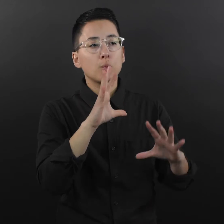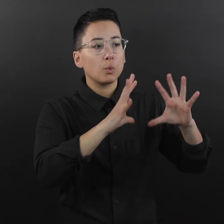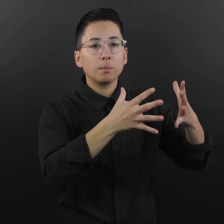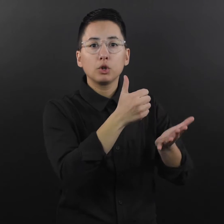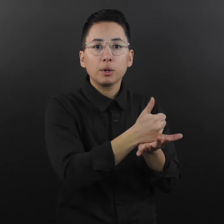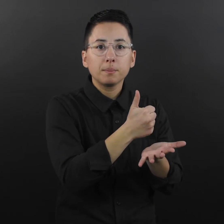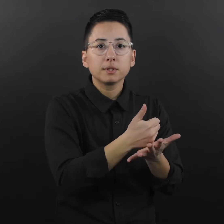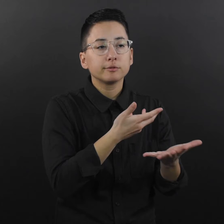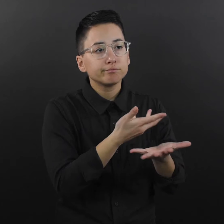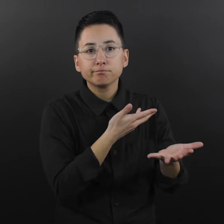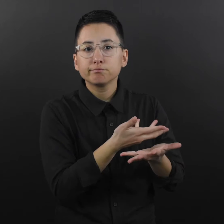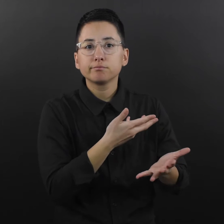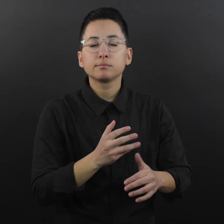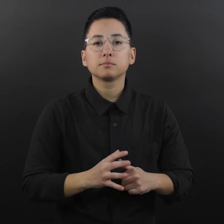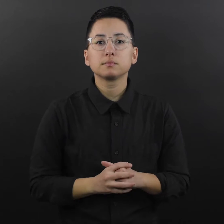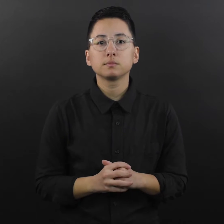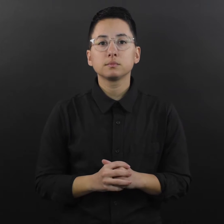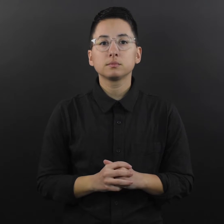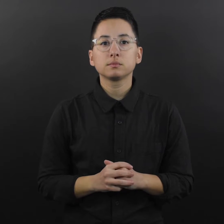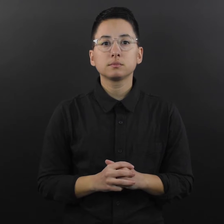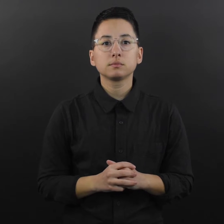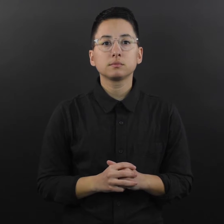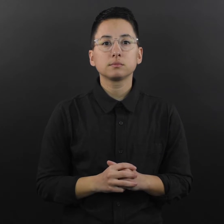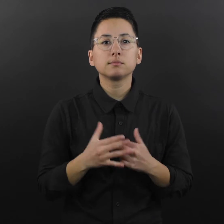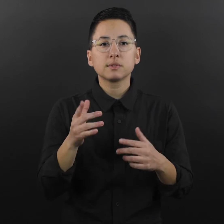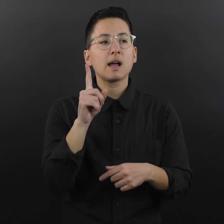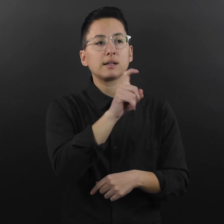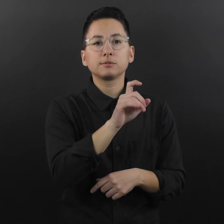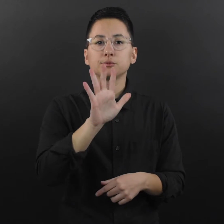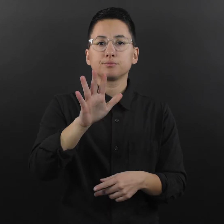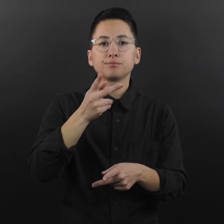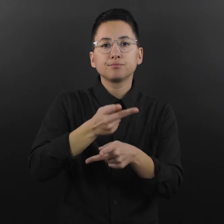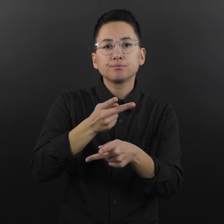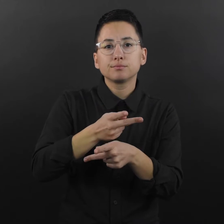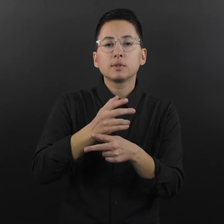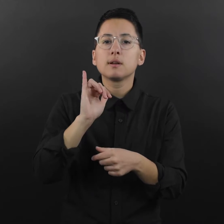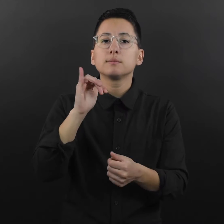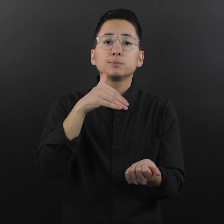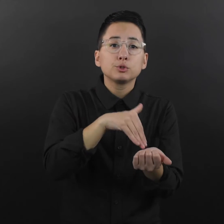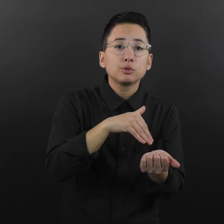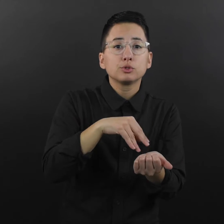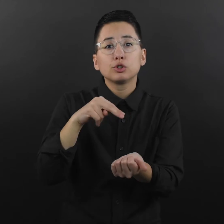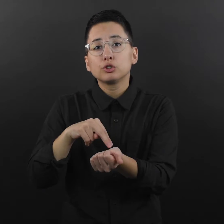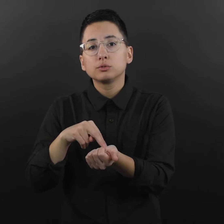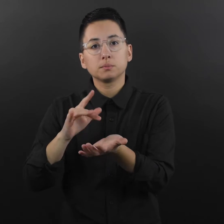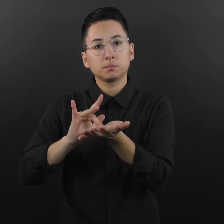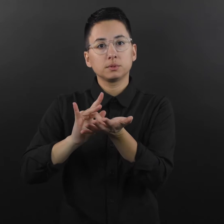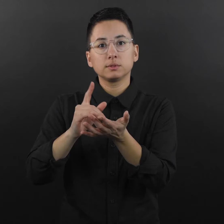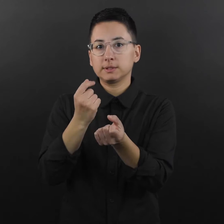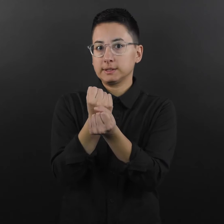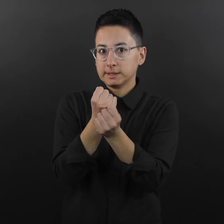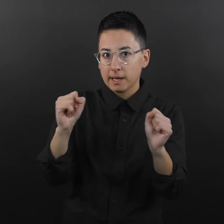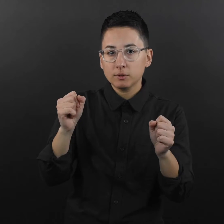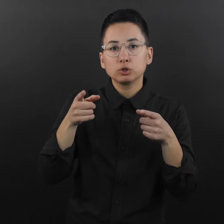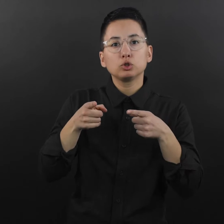• Ask your care provider about medicines that can be safely used during pregnancy or